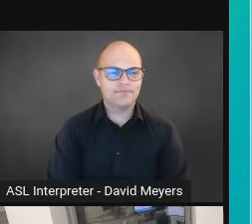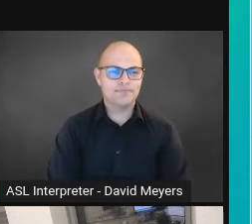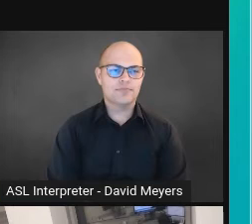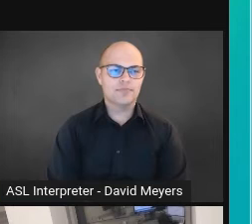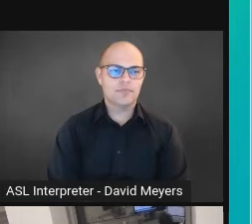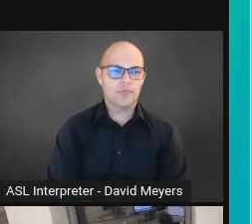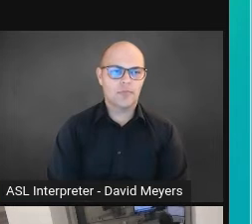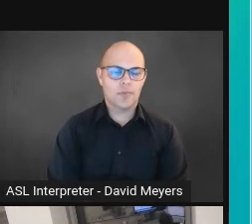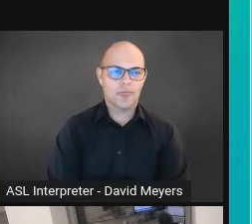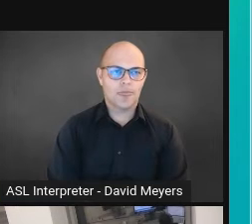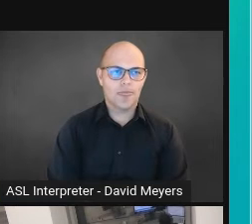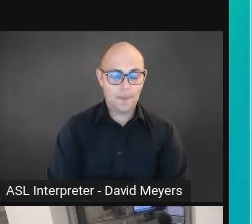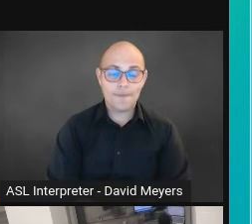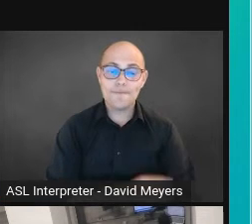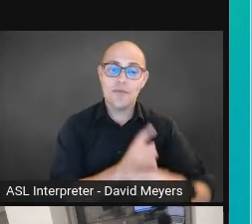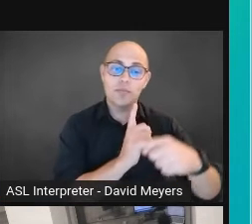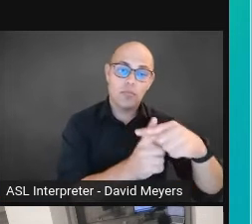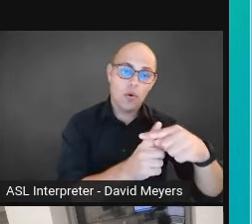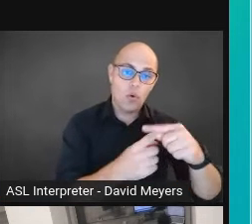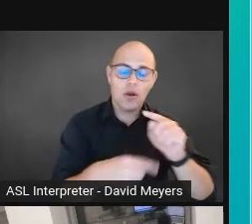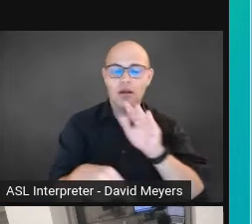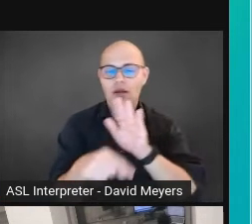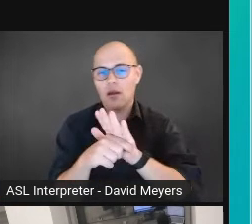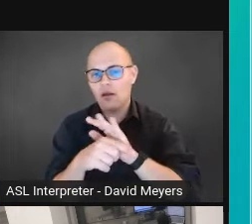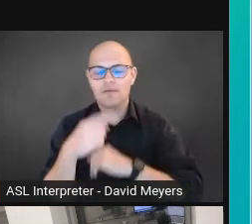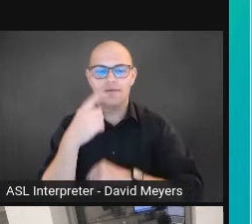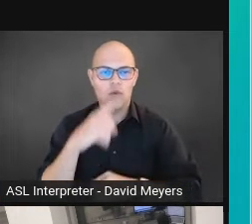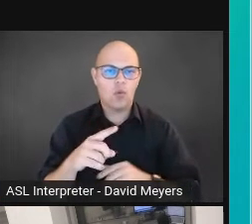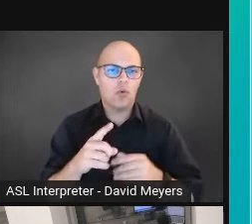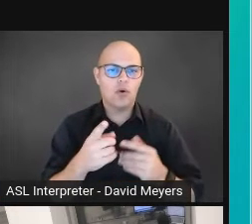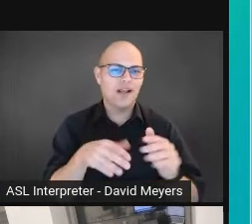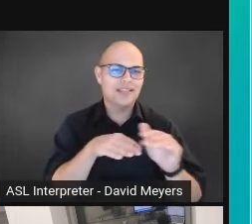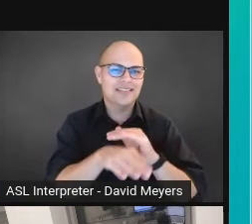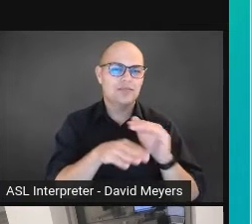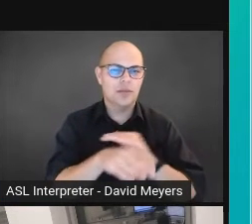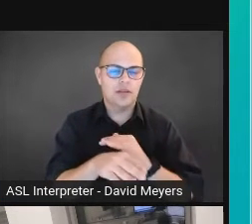The pros and cons of accessibility plugins, what the check before, choosing one.